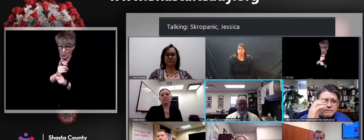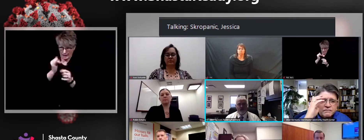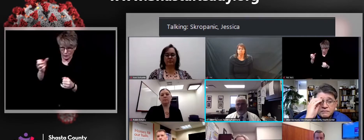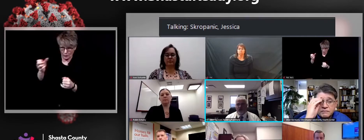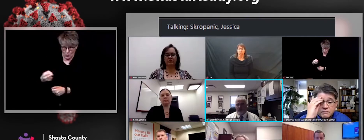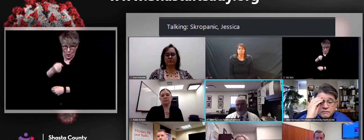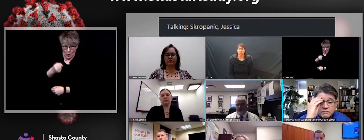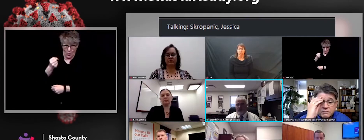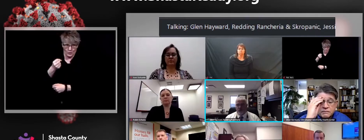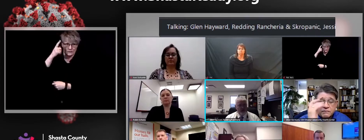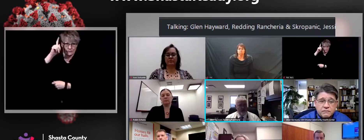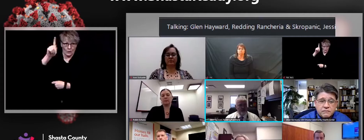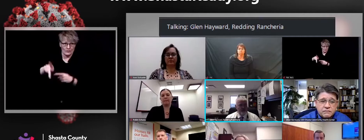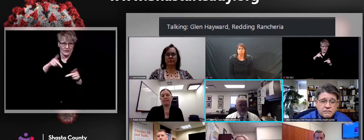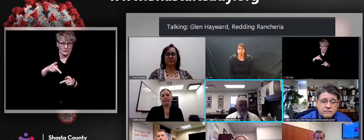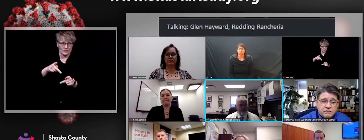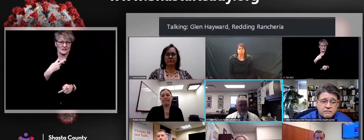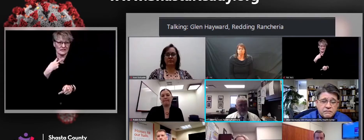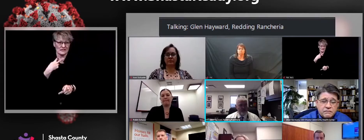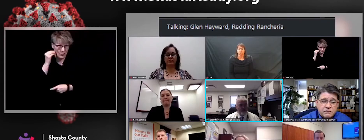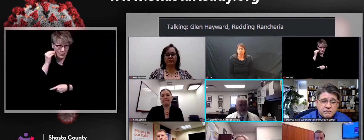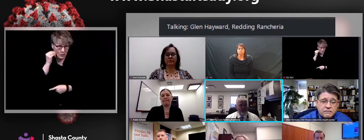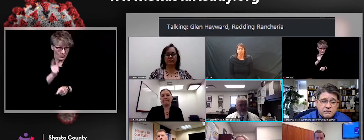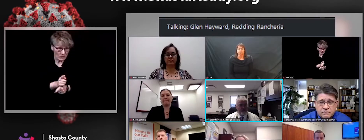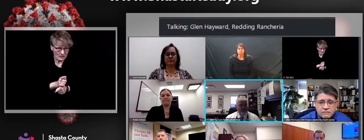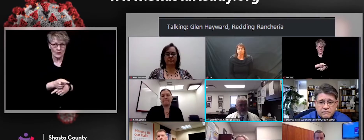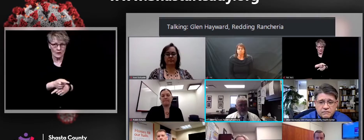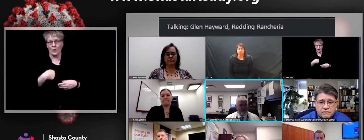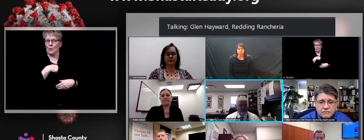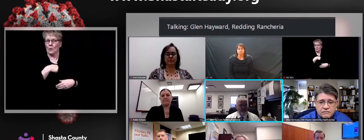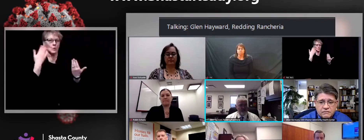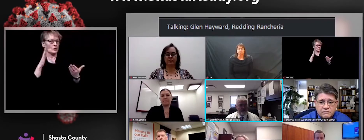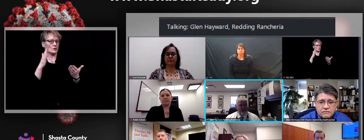Well, we don't know what we're going to use the Johnson and Johnson for yet specifically, but no,